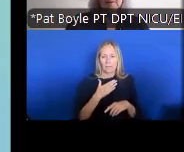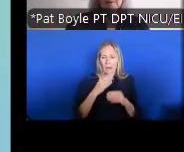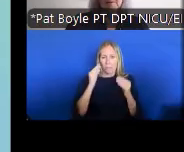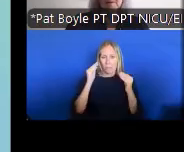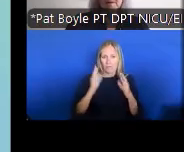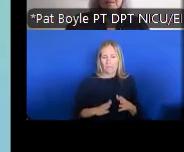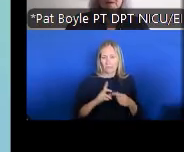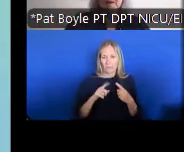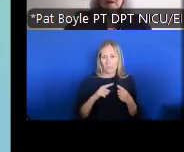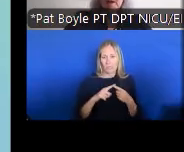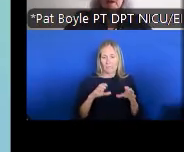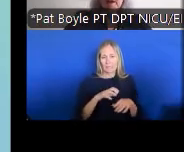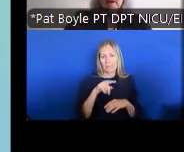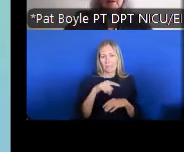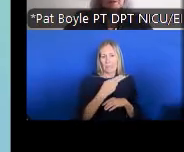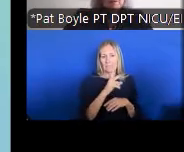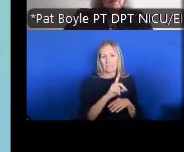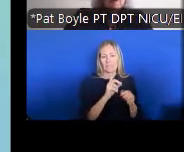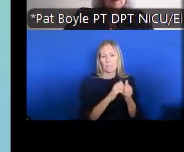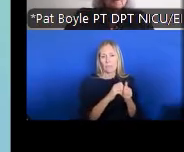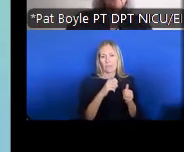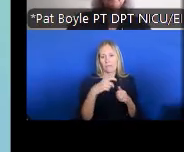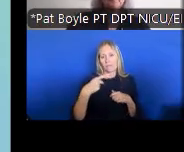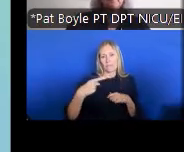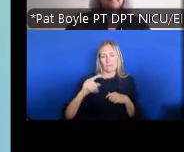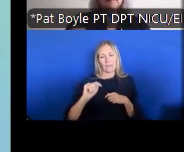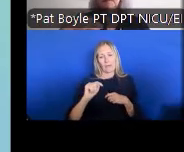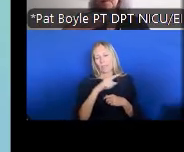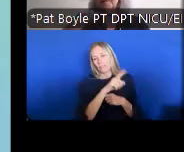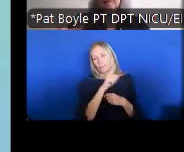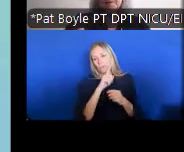of physical therapy, and she's incredible. But this stuff is